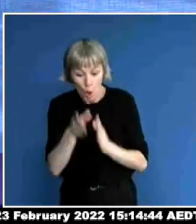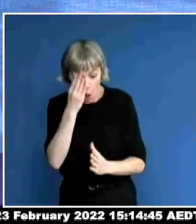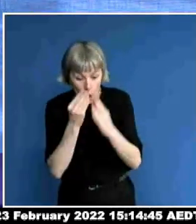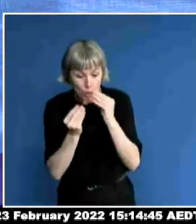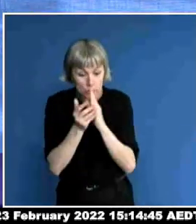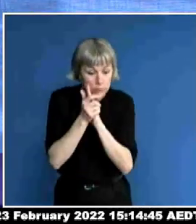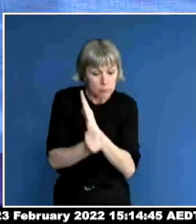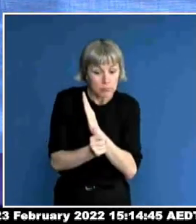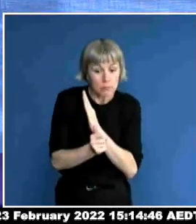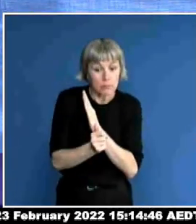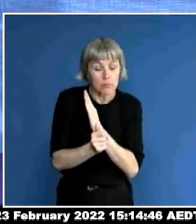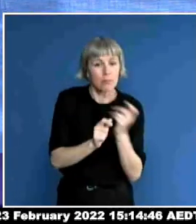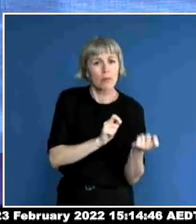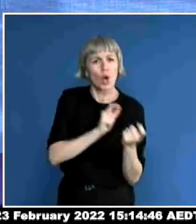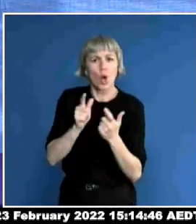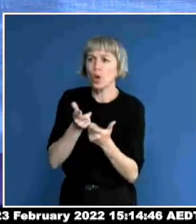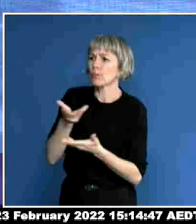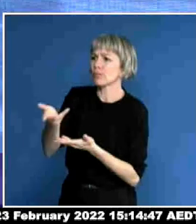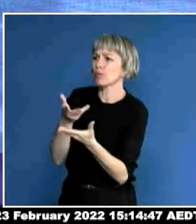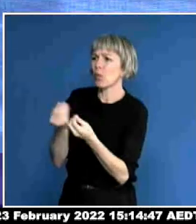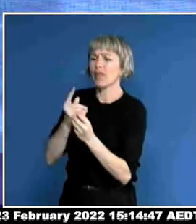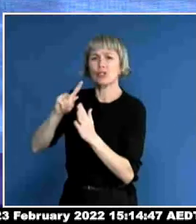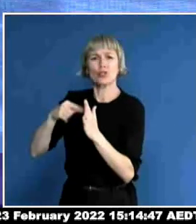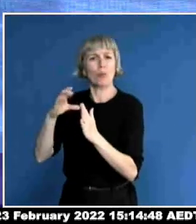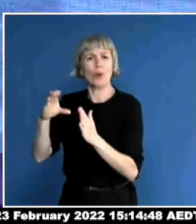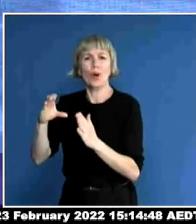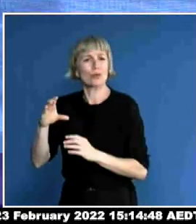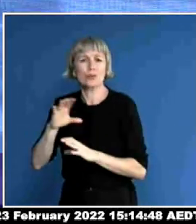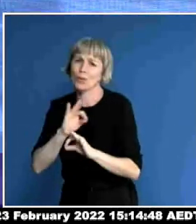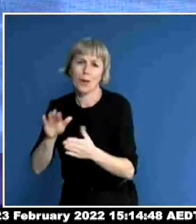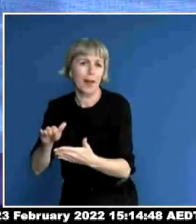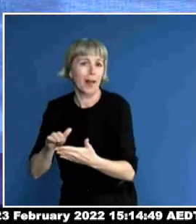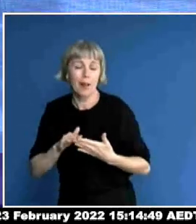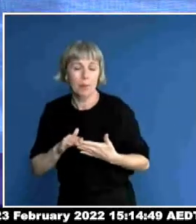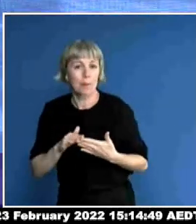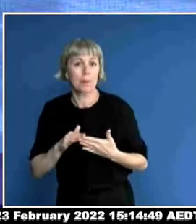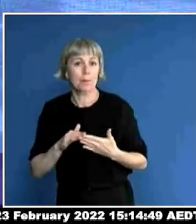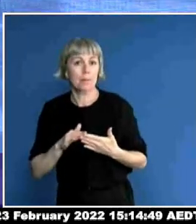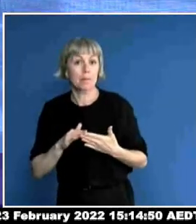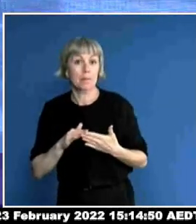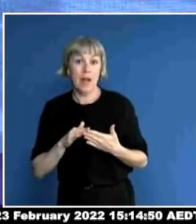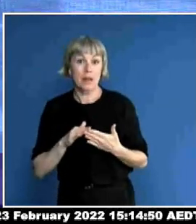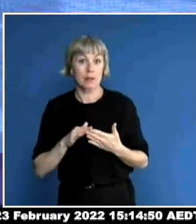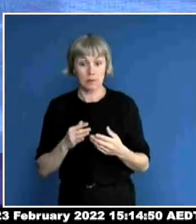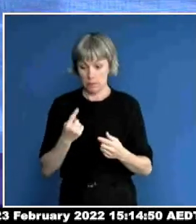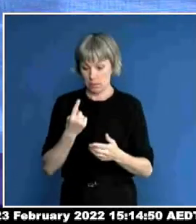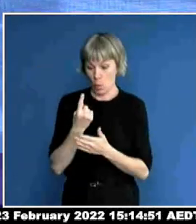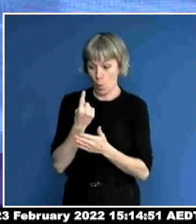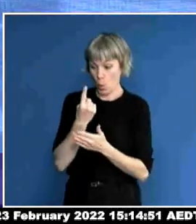It's not only impacted me; it's impacted my kids. I - my